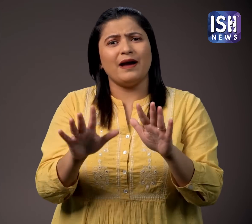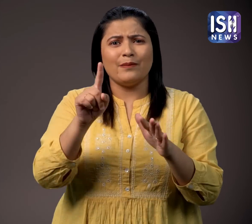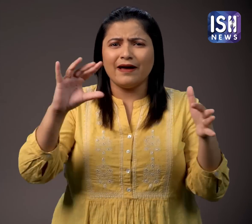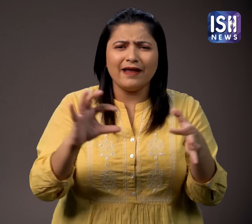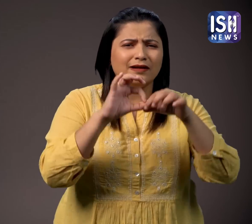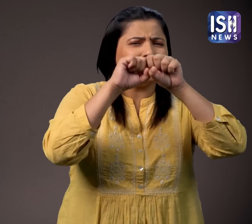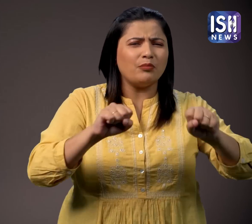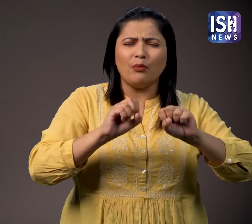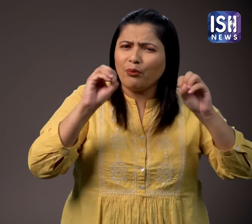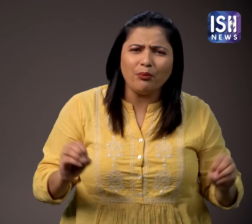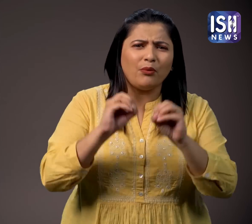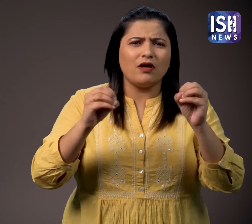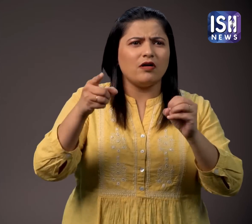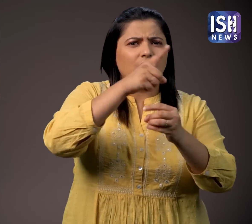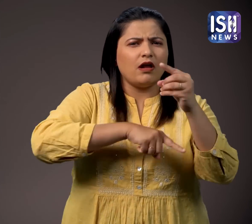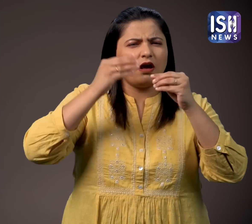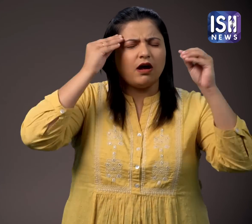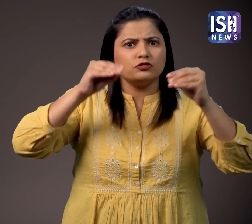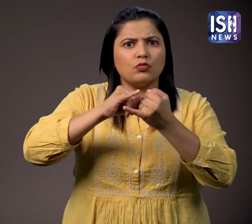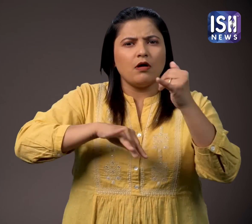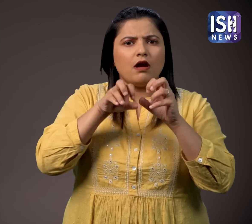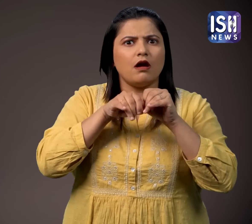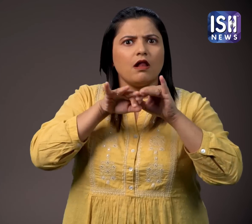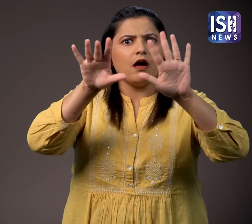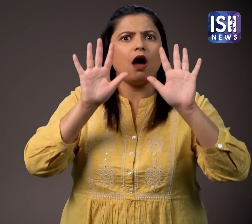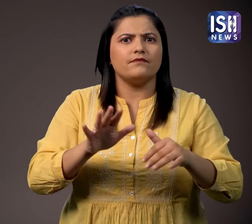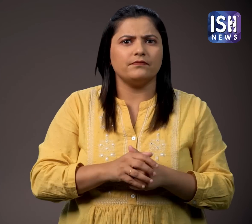The medical test had nothing to do with rape. The news is entirely fake.